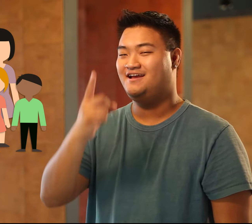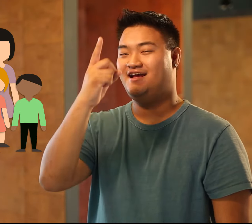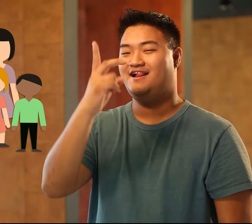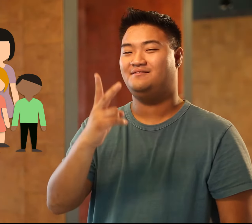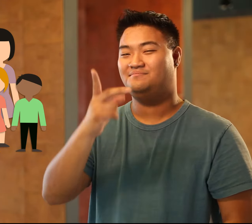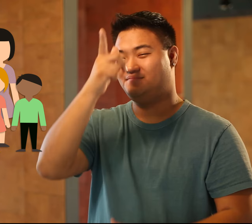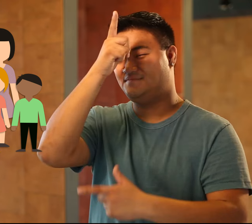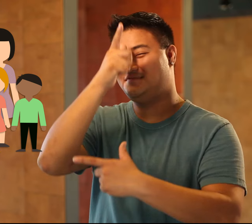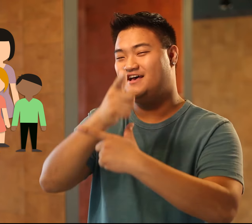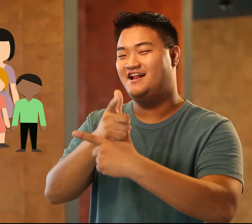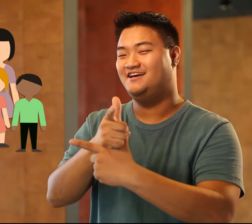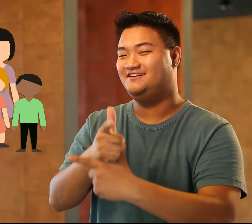half brother